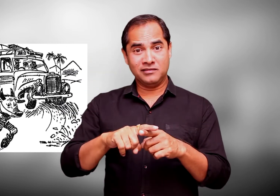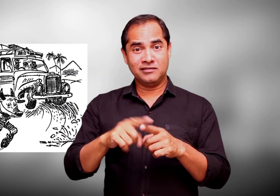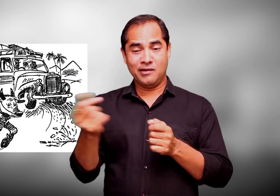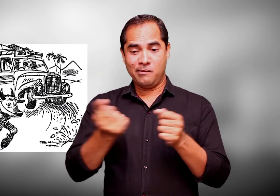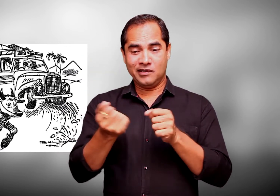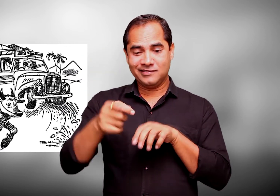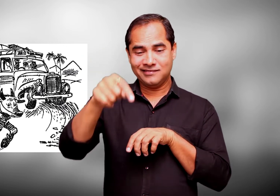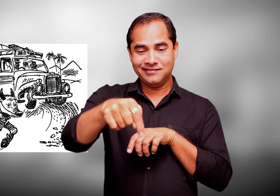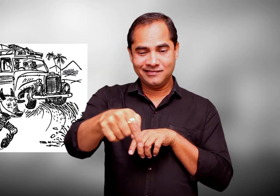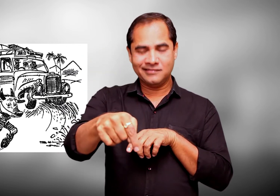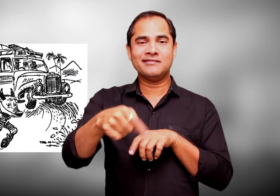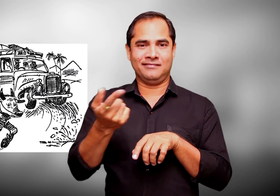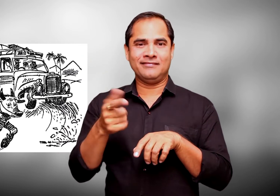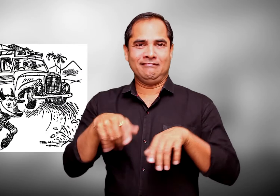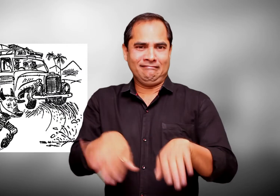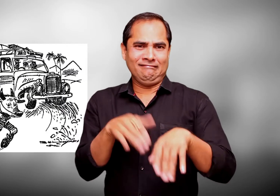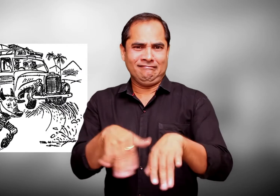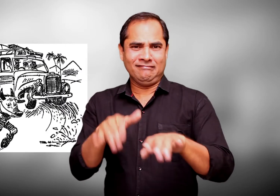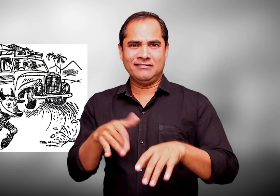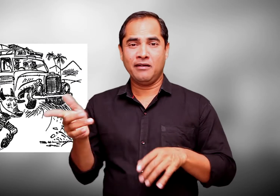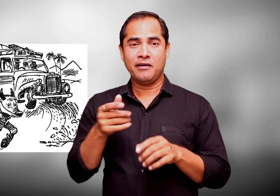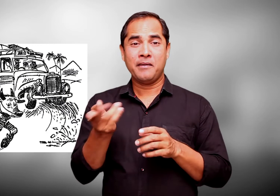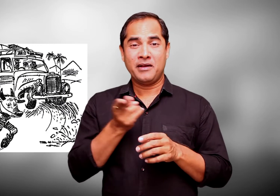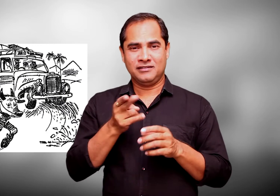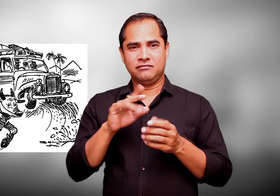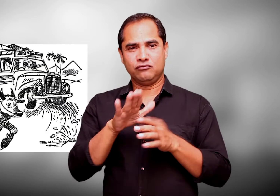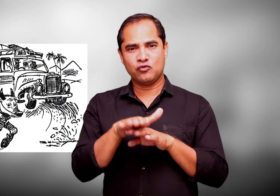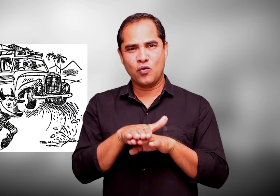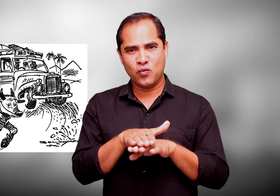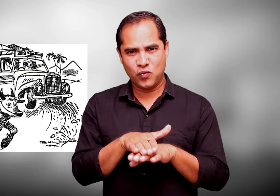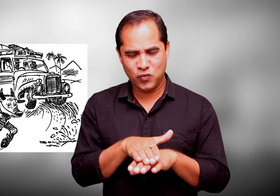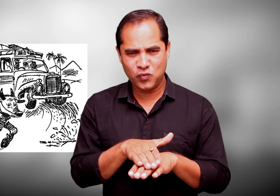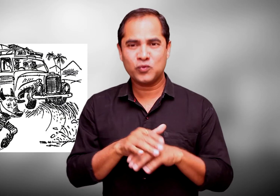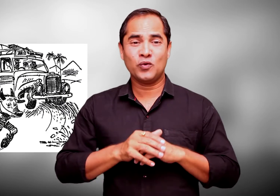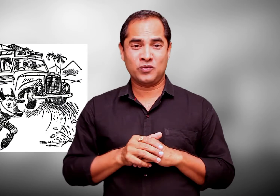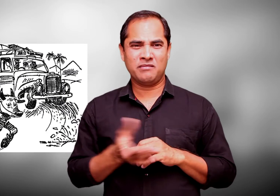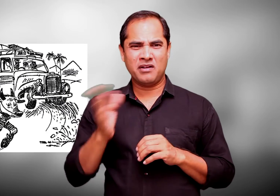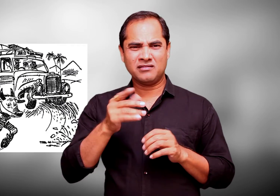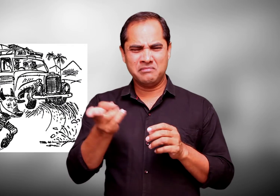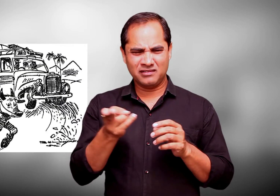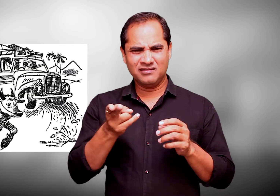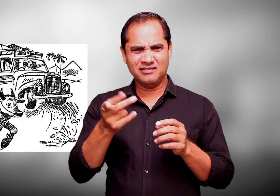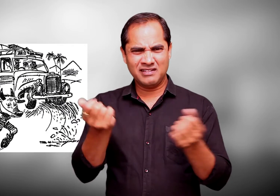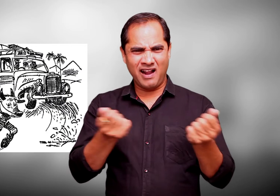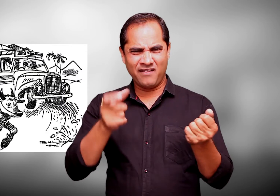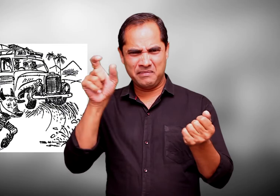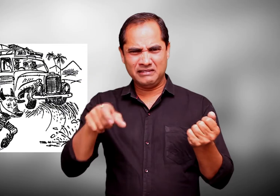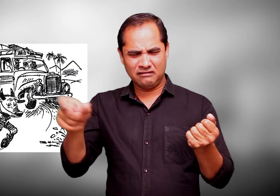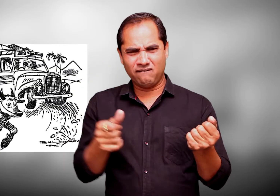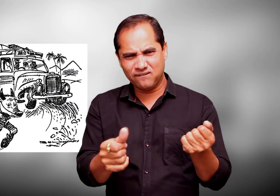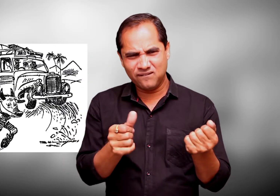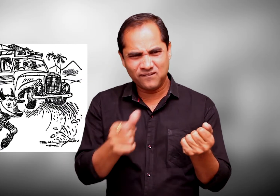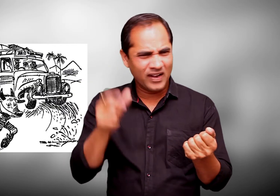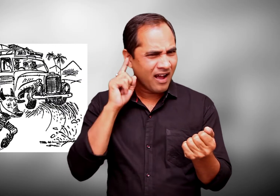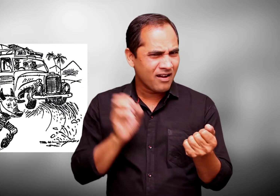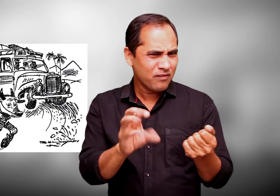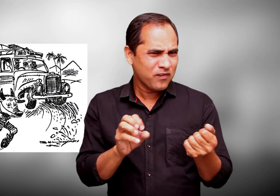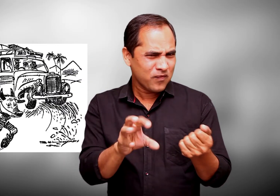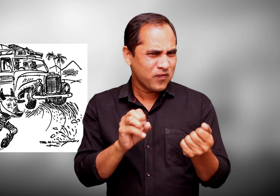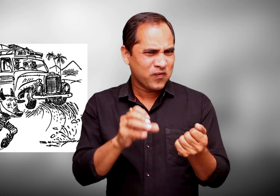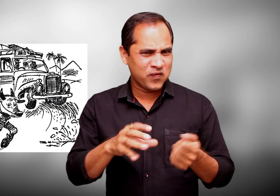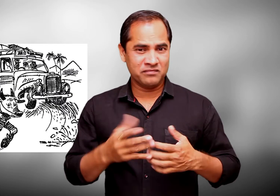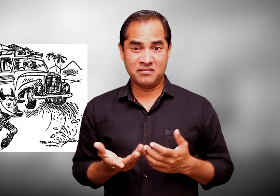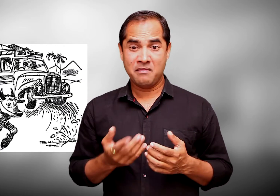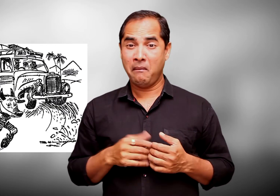The bus slowed down and the driver sounded his horn loudly again and again.